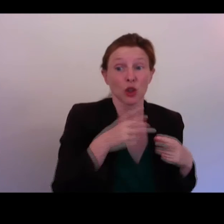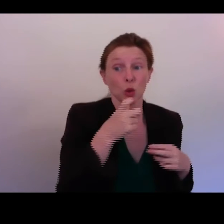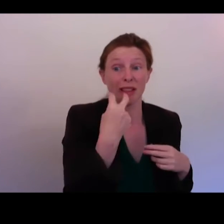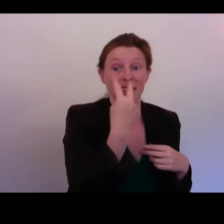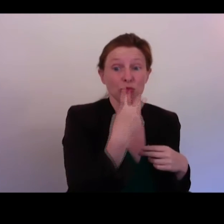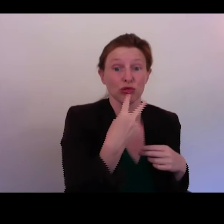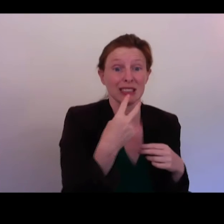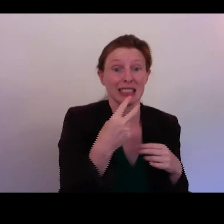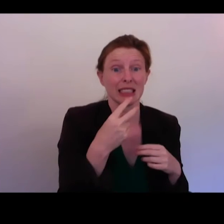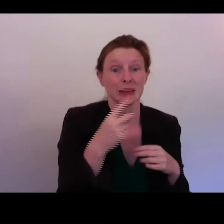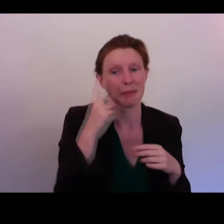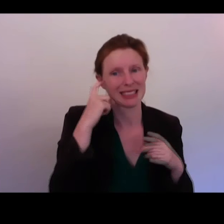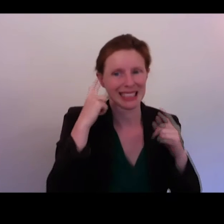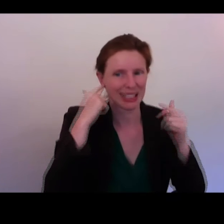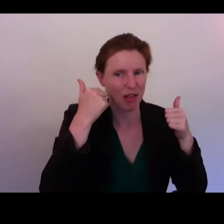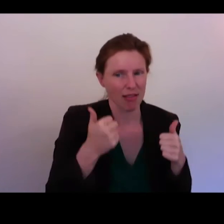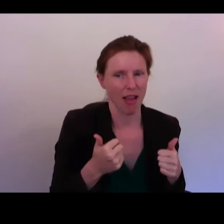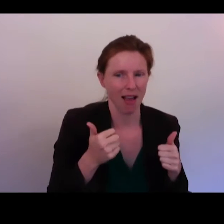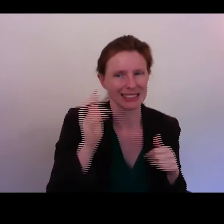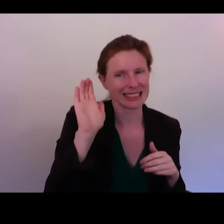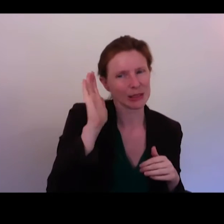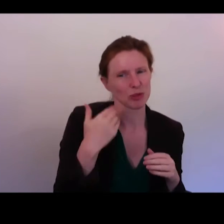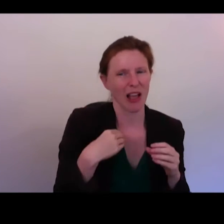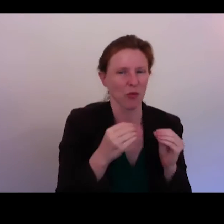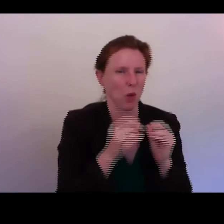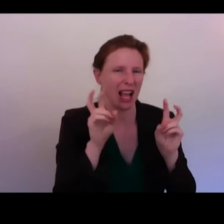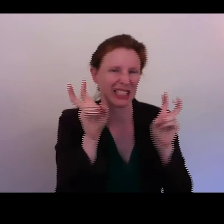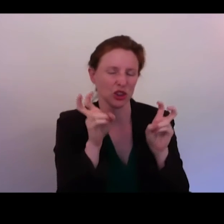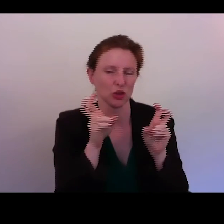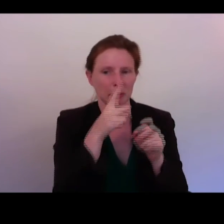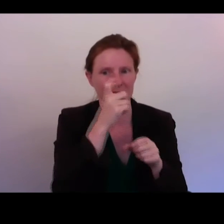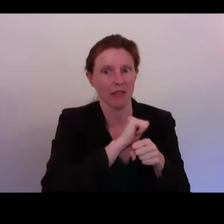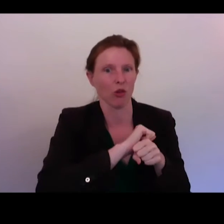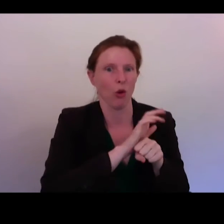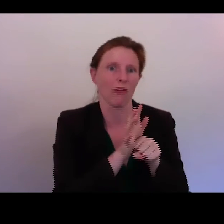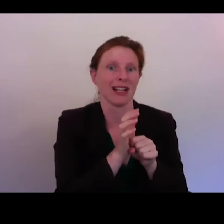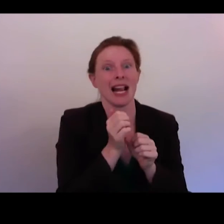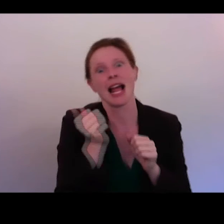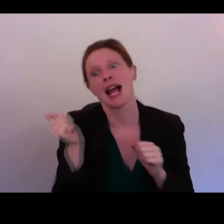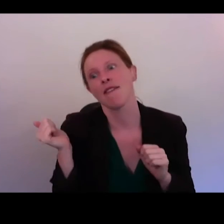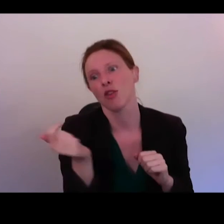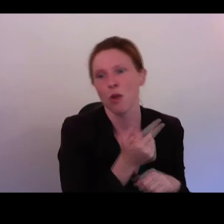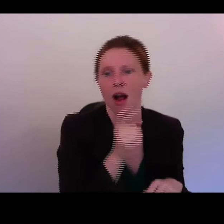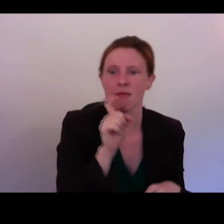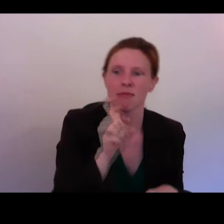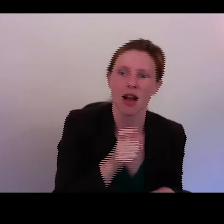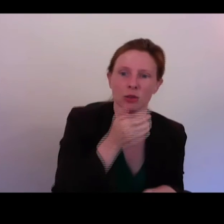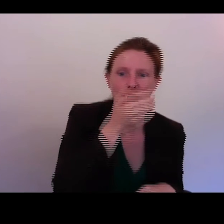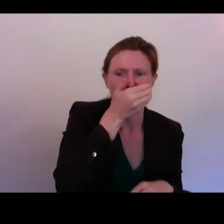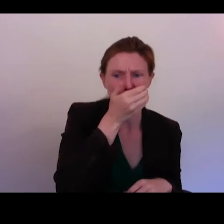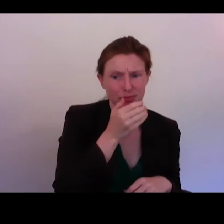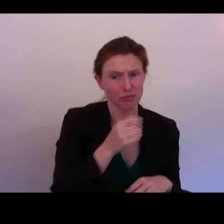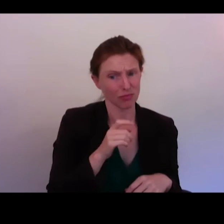hold on just a moment. "A resident who lip reads "because I'm hearing loss seems to have more issues "because of the COVID crisis